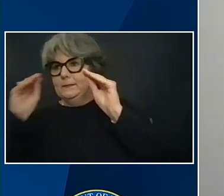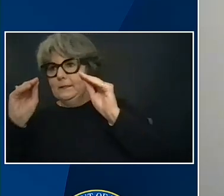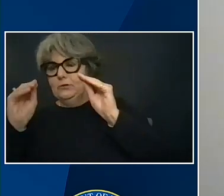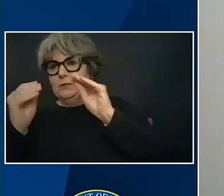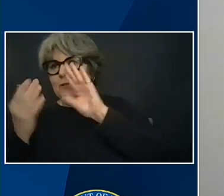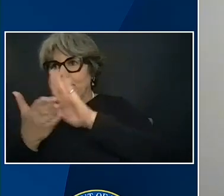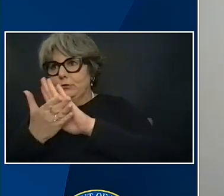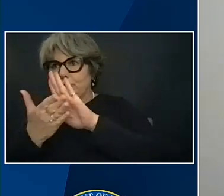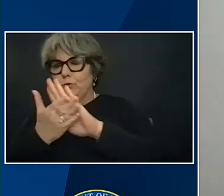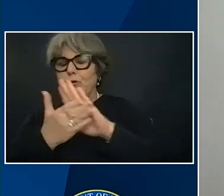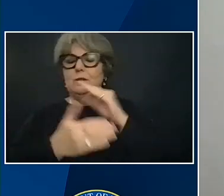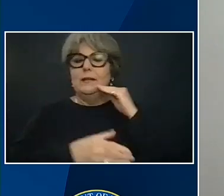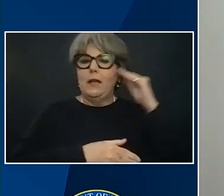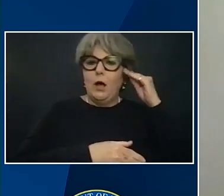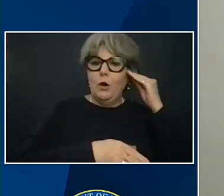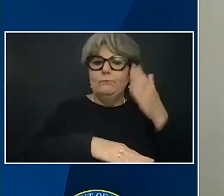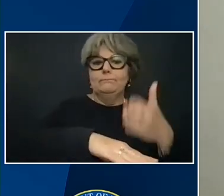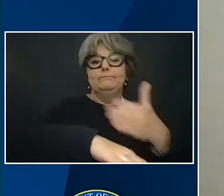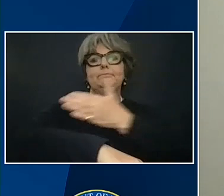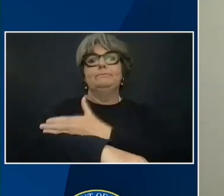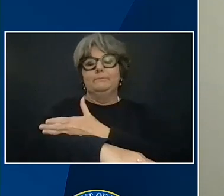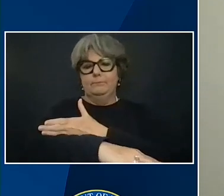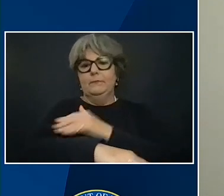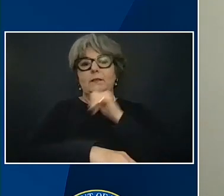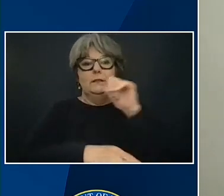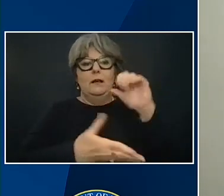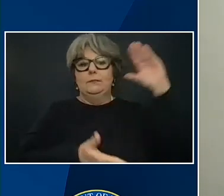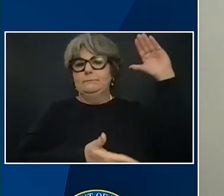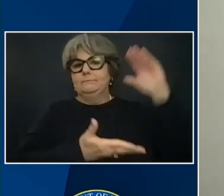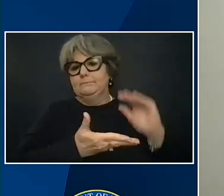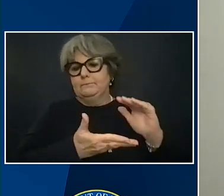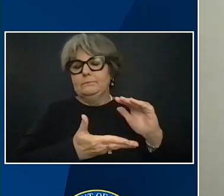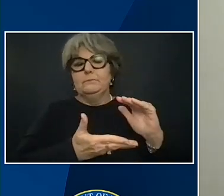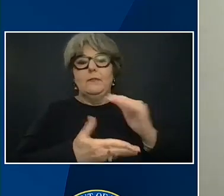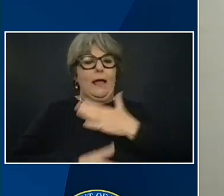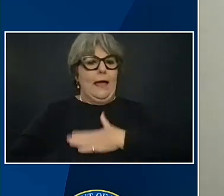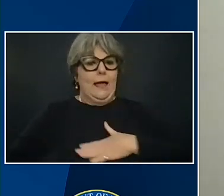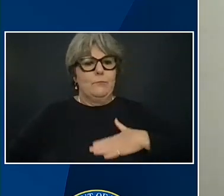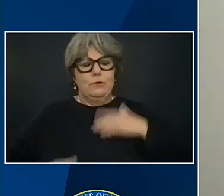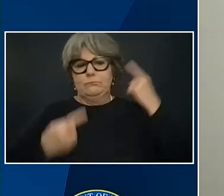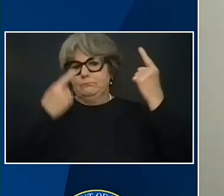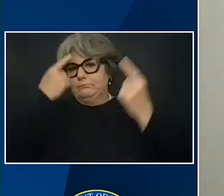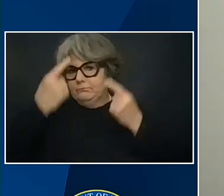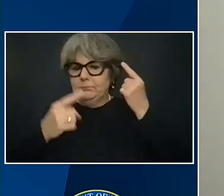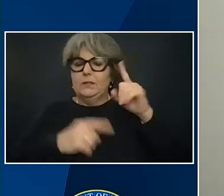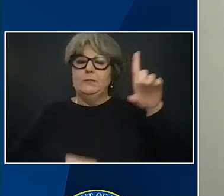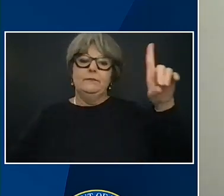quality of education and not take away from it. I appreciate the thoughtfulness of the Department's definition and